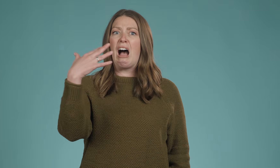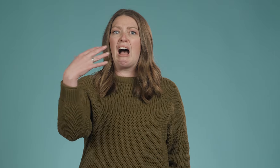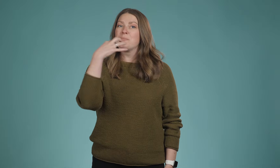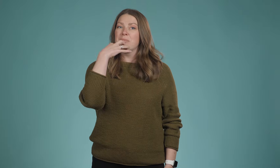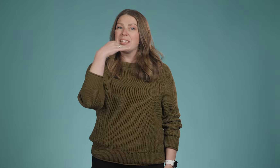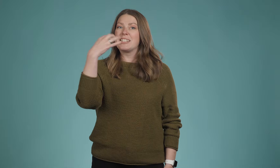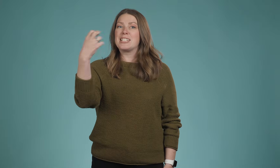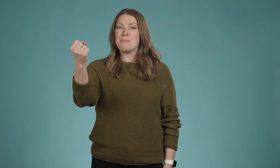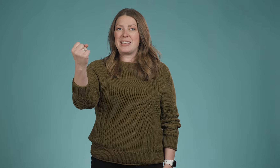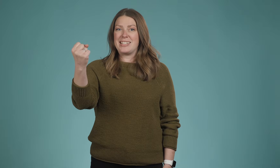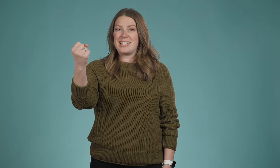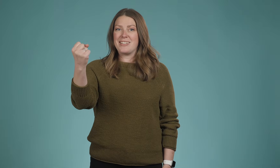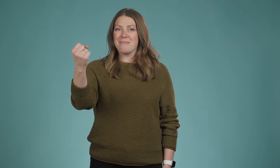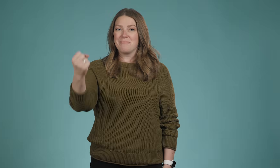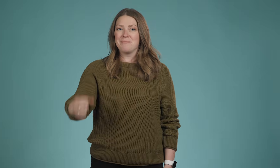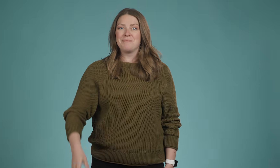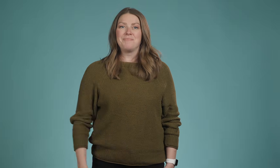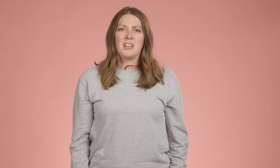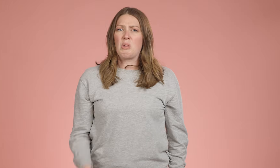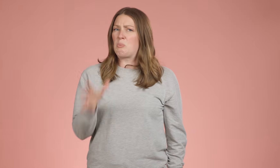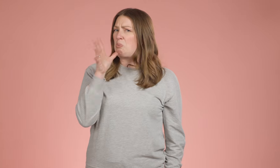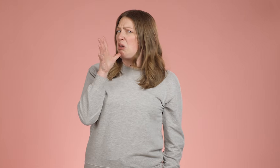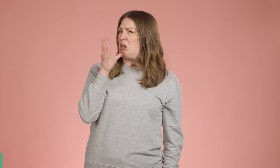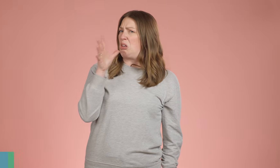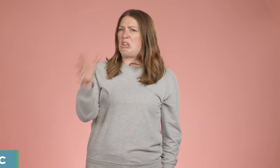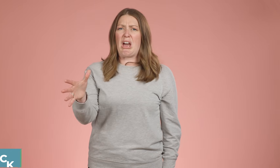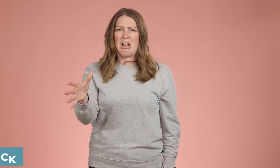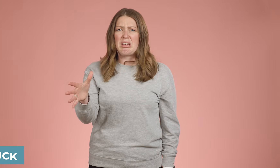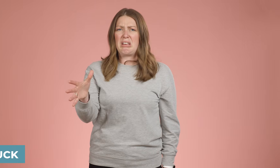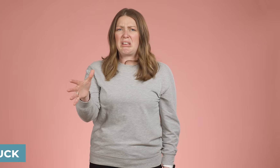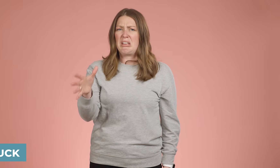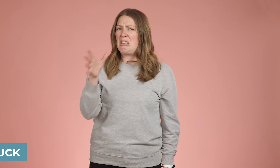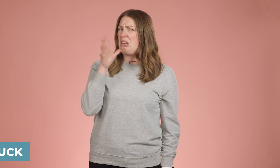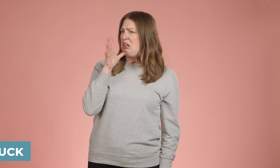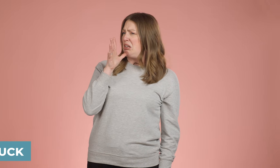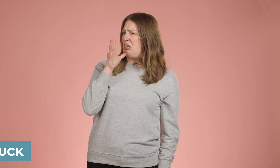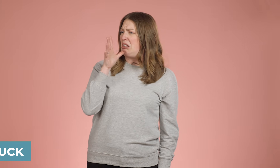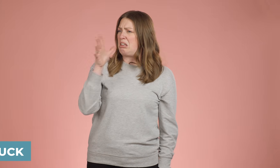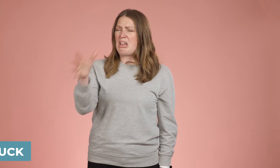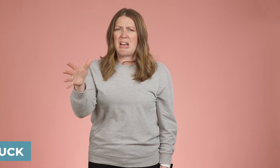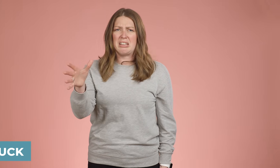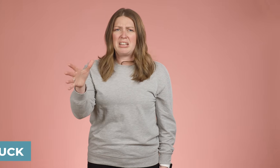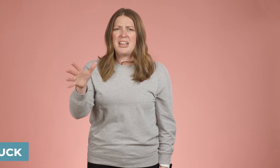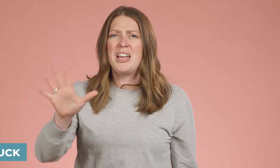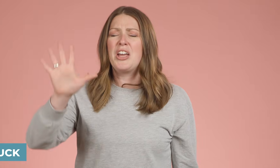Spicy. Yuck, yuck.